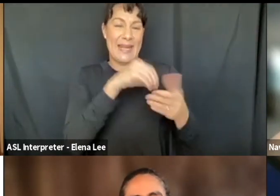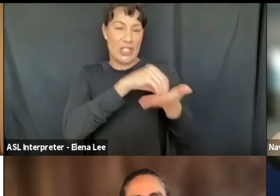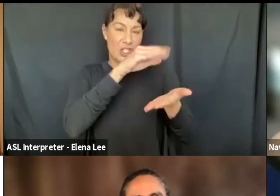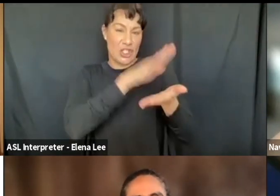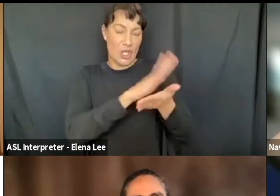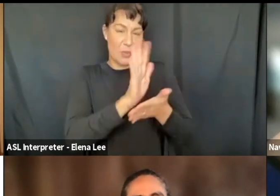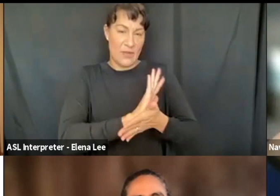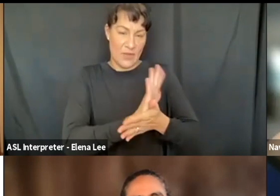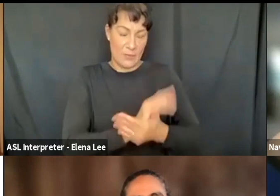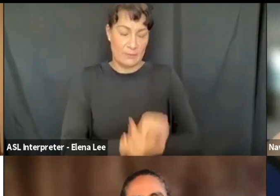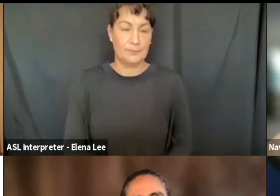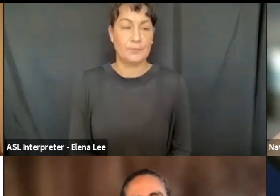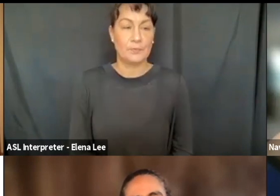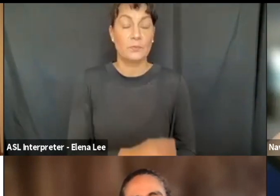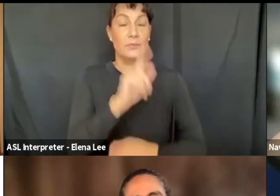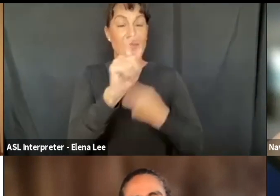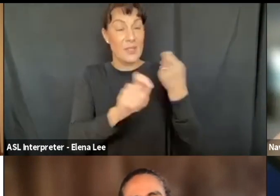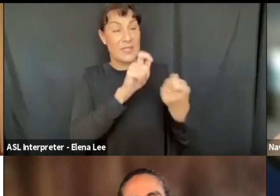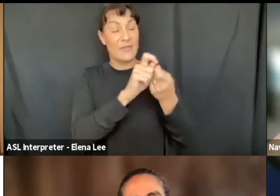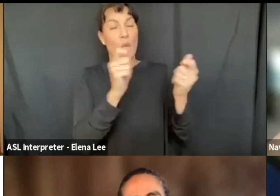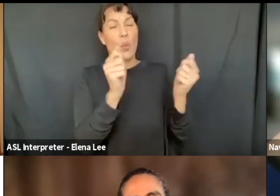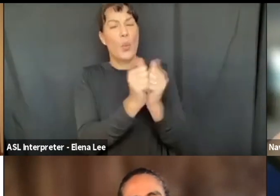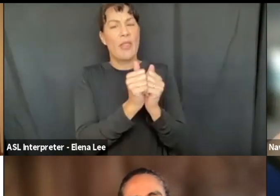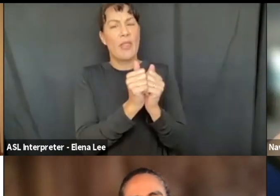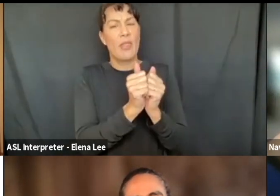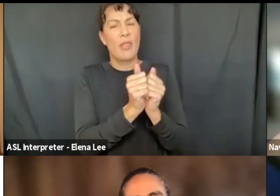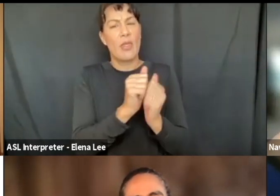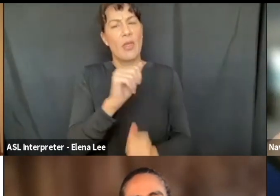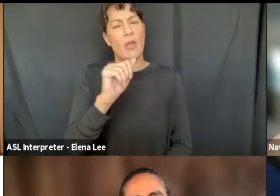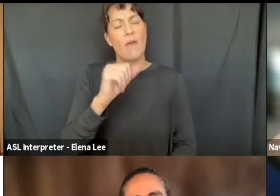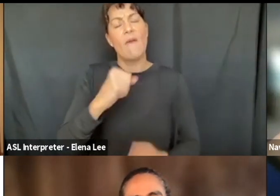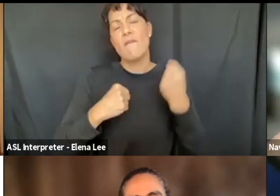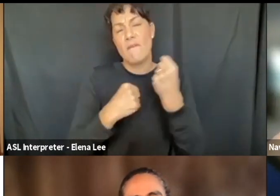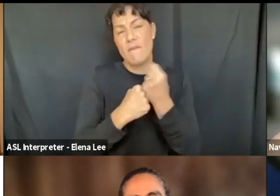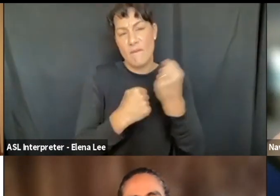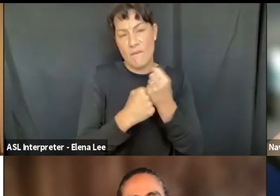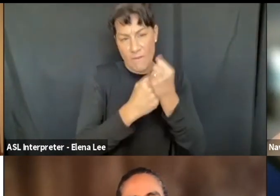more specifically with funders and filmmaking practices.